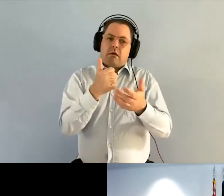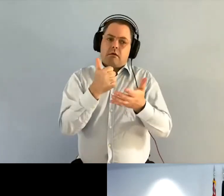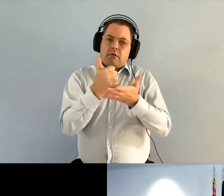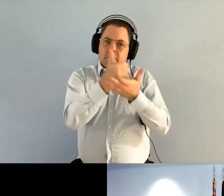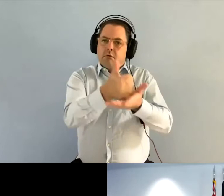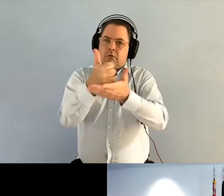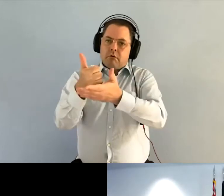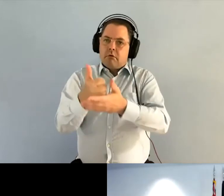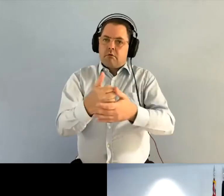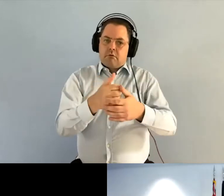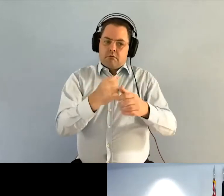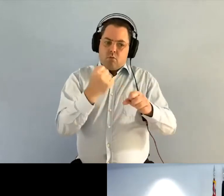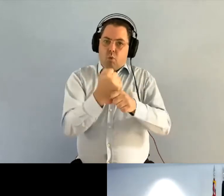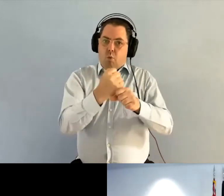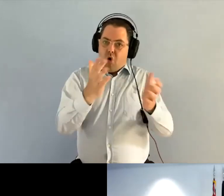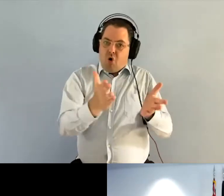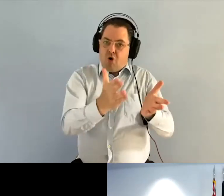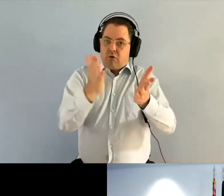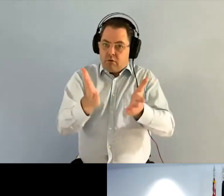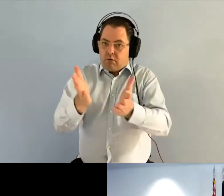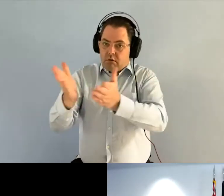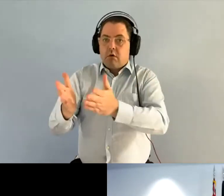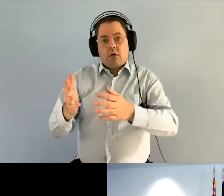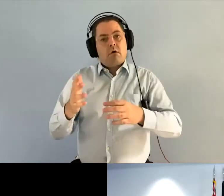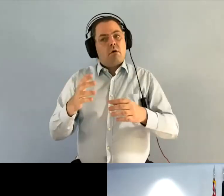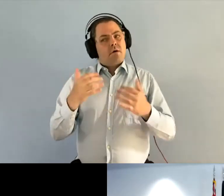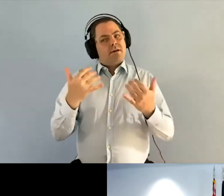there's a growing recognition of the need to promote disability inclusion